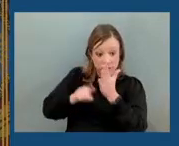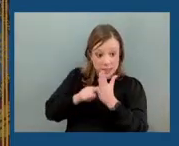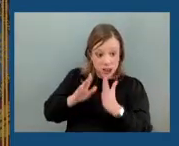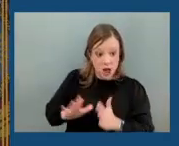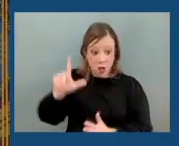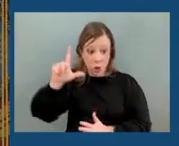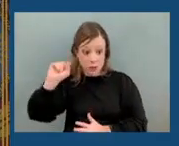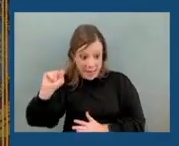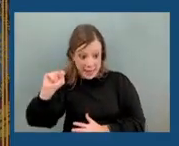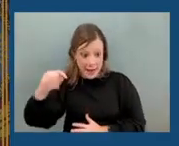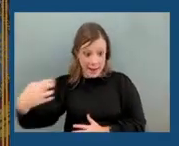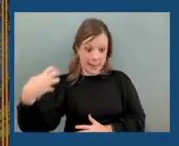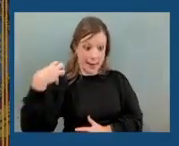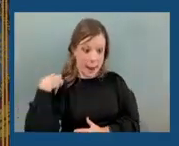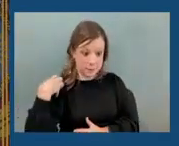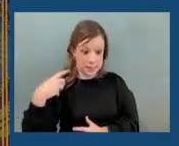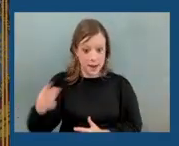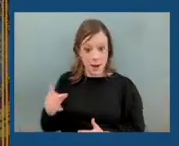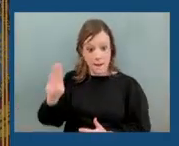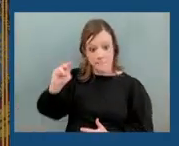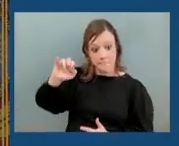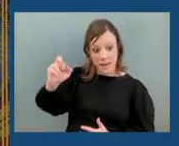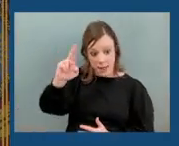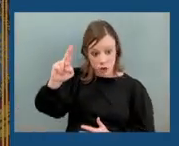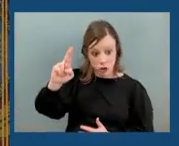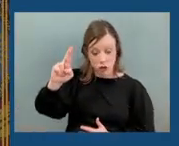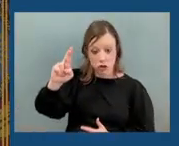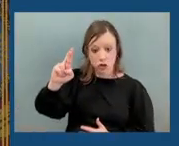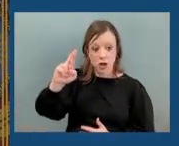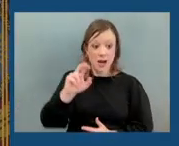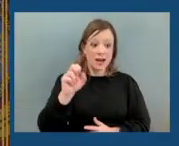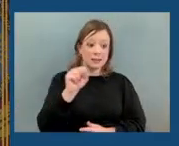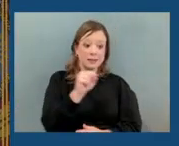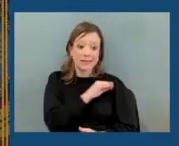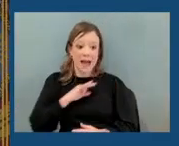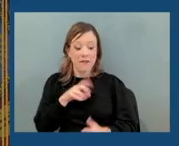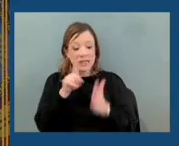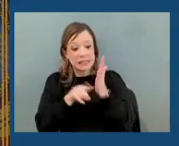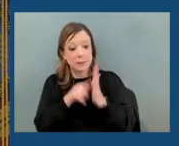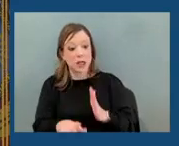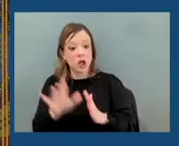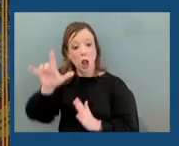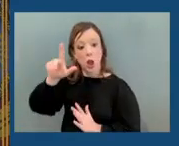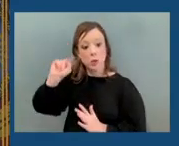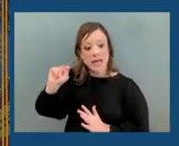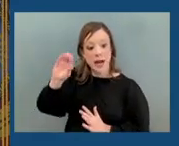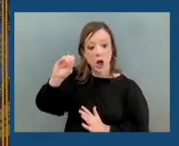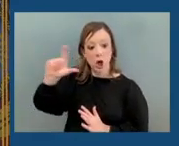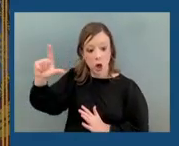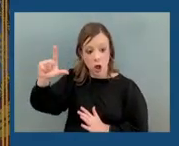major, staff inspector, and lieutenant colonel and also deputy superintendent.